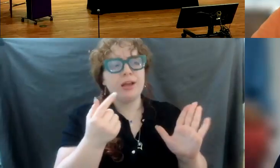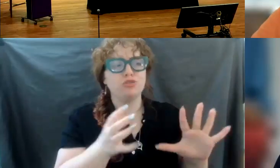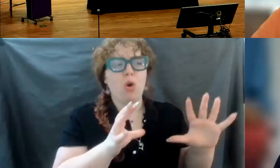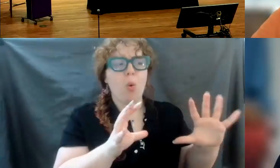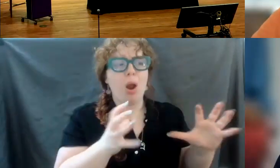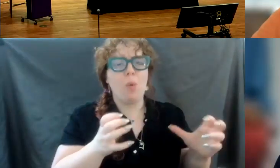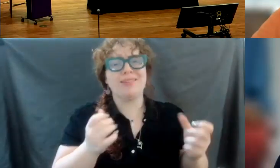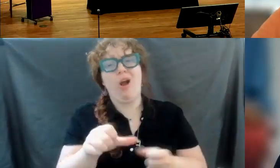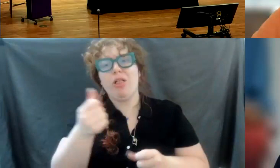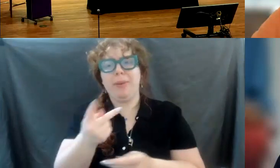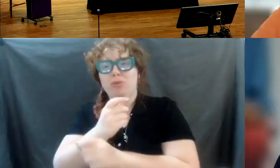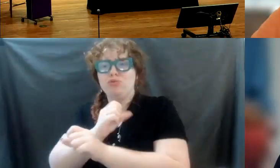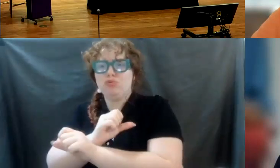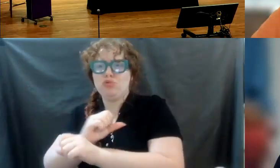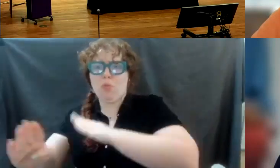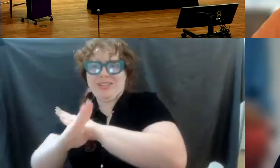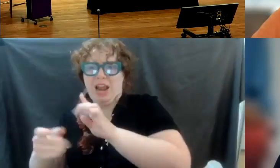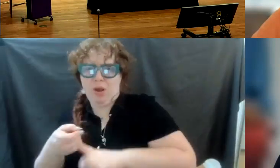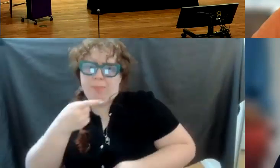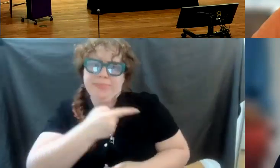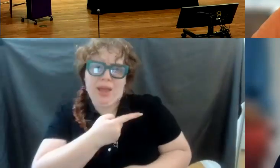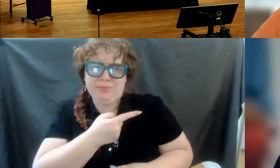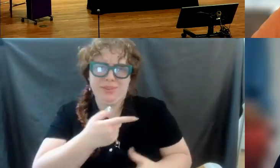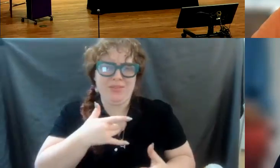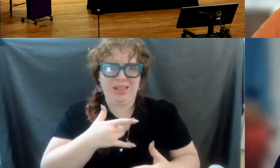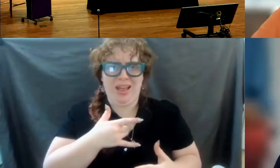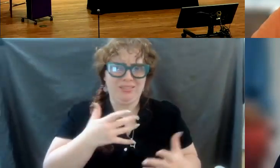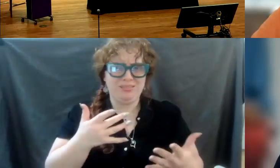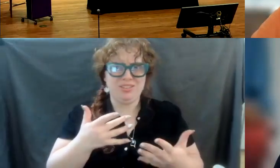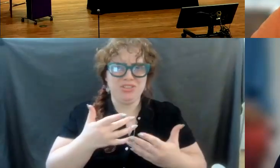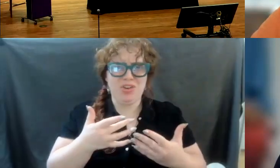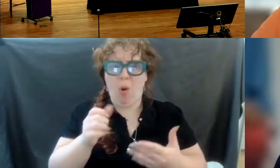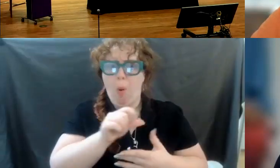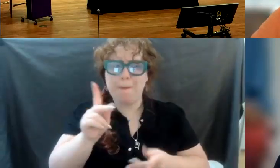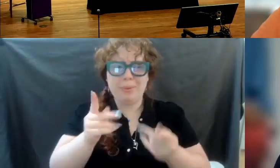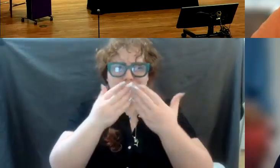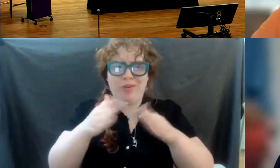And it's almost like people are in two different buckets. But when I think about public safety or community safety,